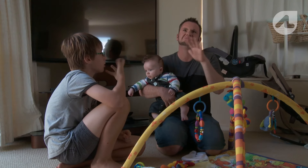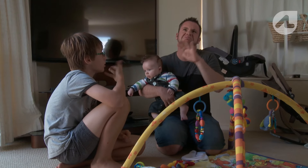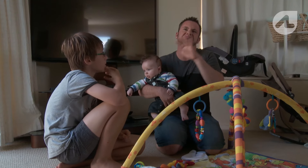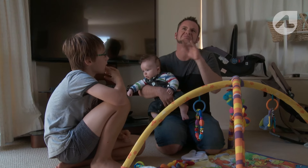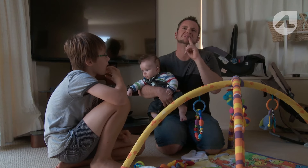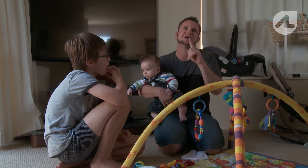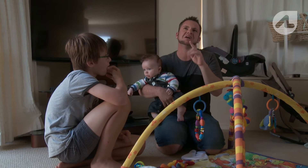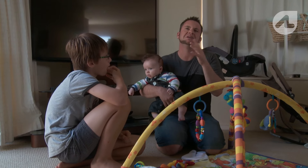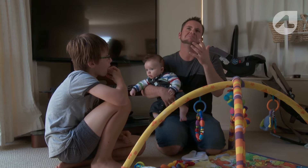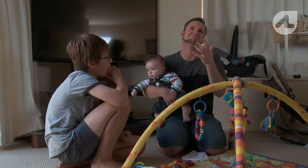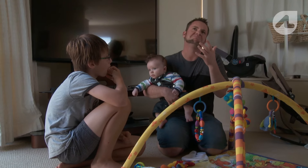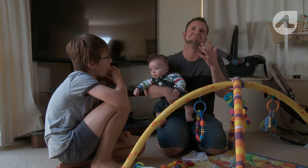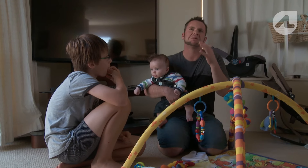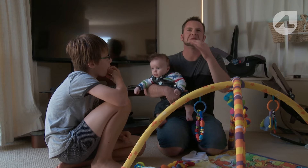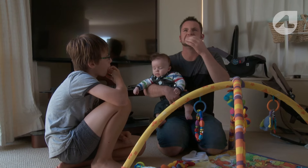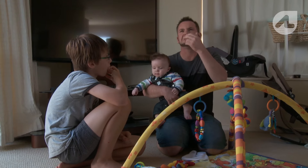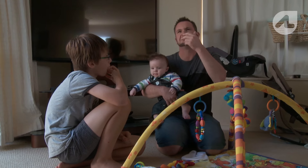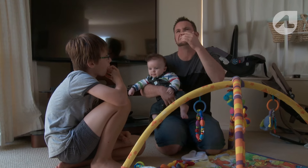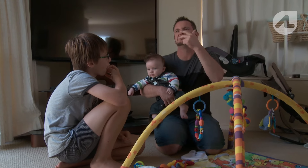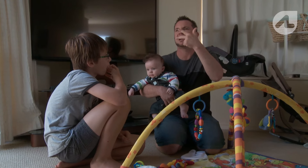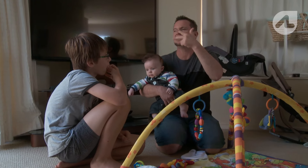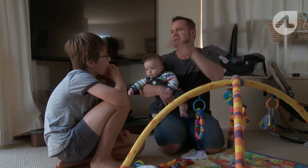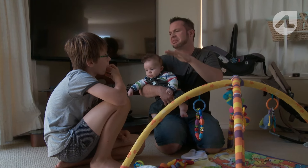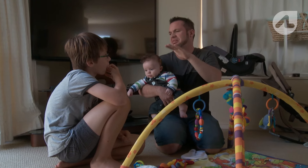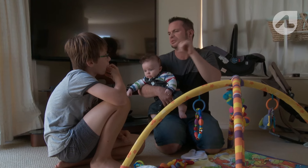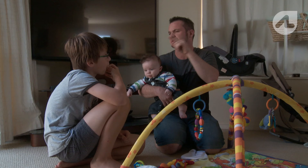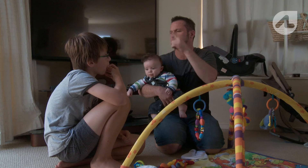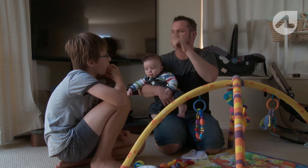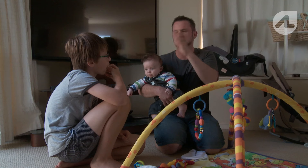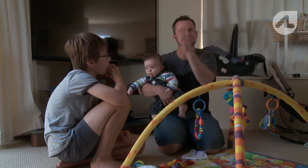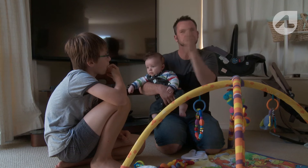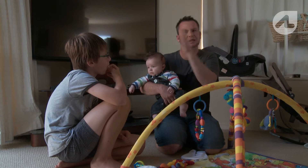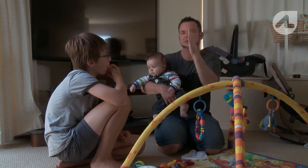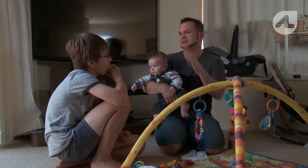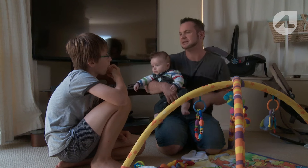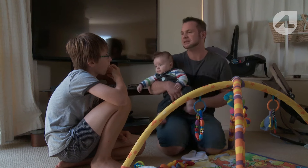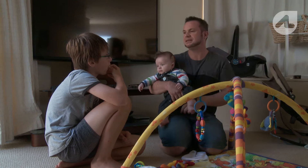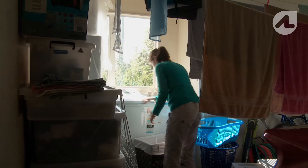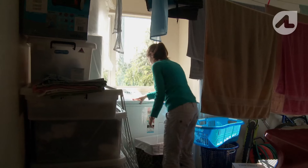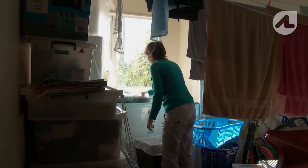I would say maybe eight months, between eight months and a year.